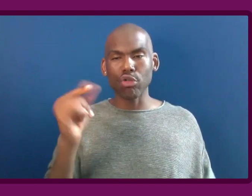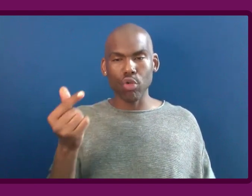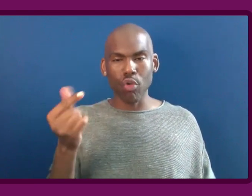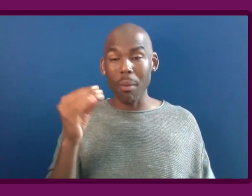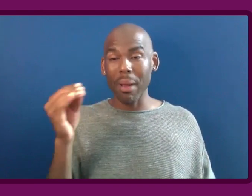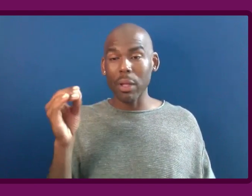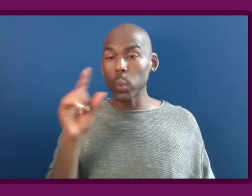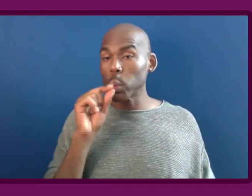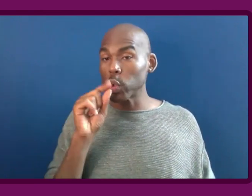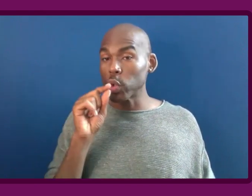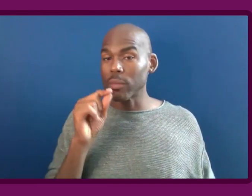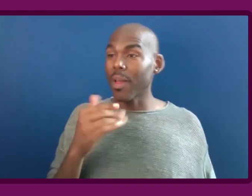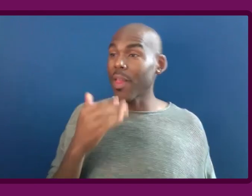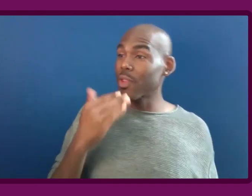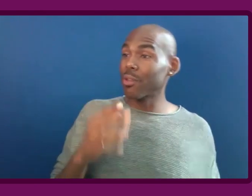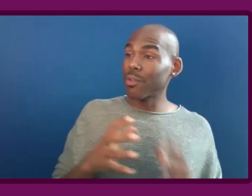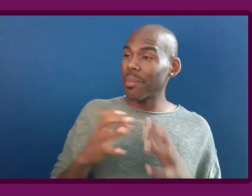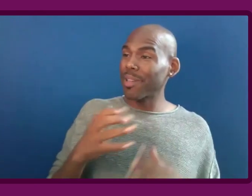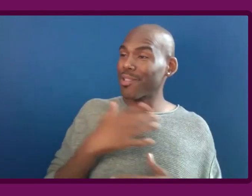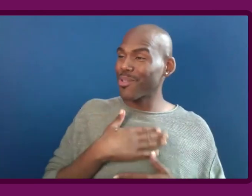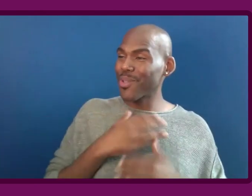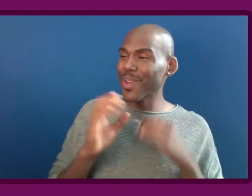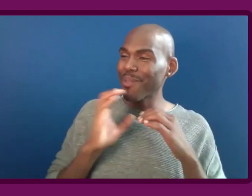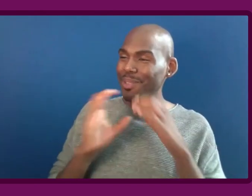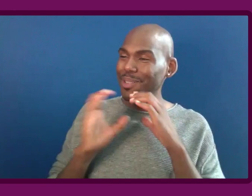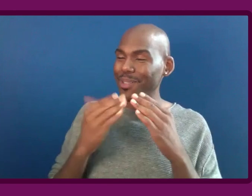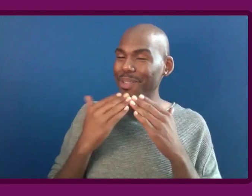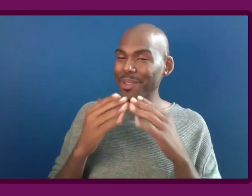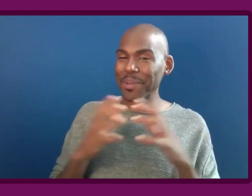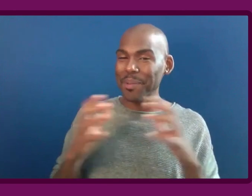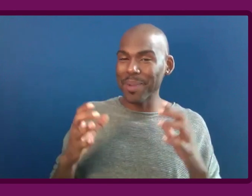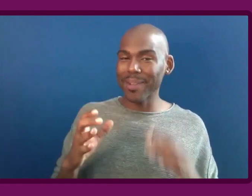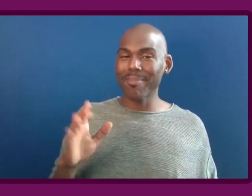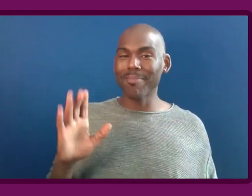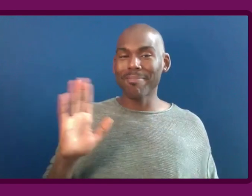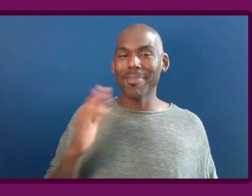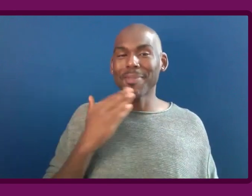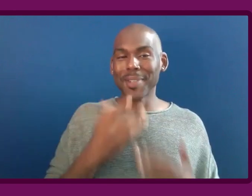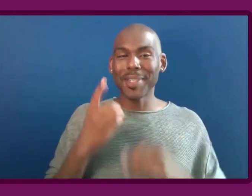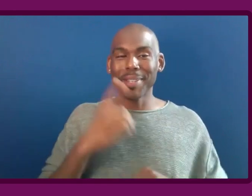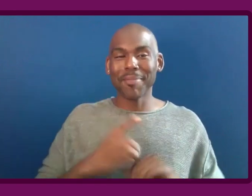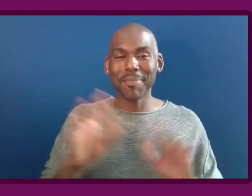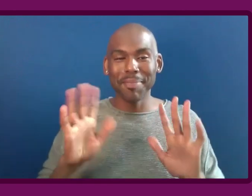Yet another great conversation. Dare I say one of my favorites that I've had on this podcast.